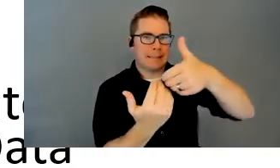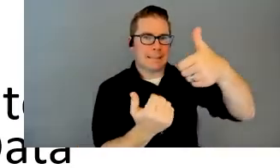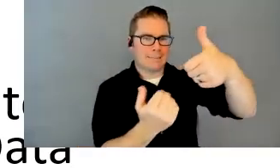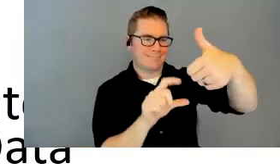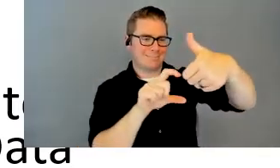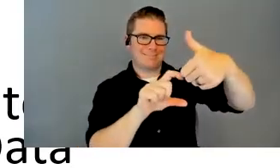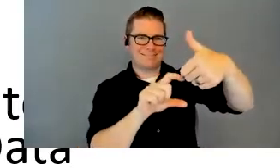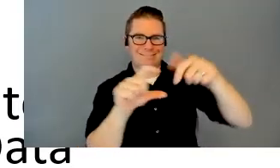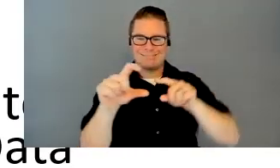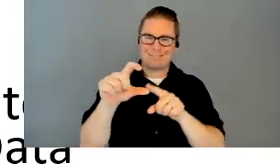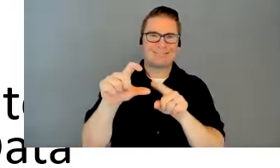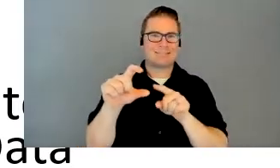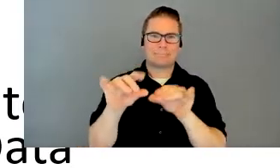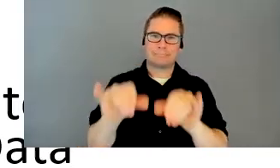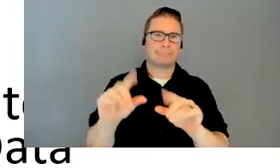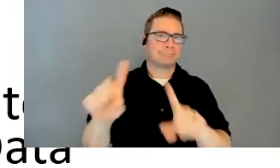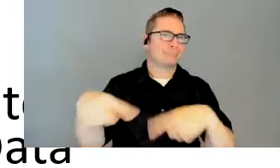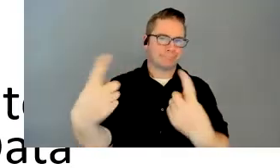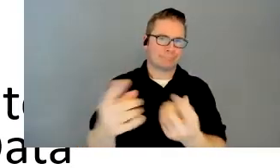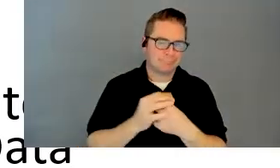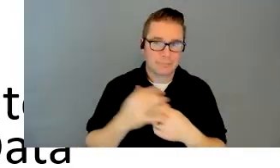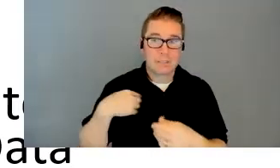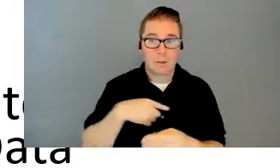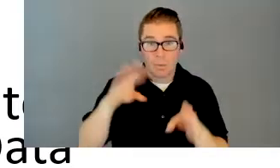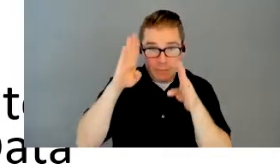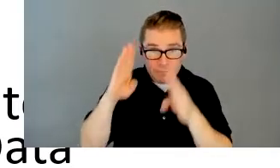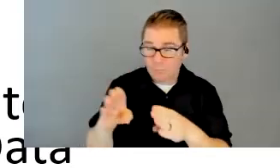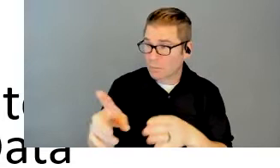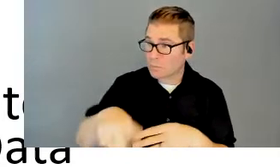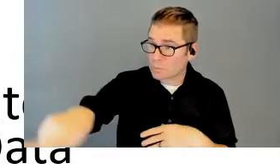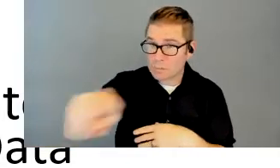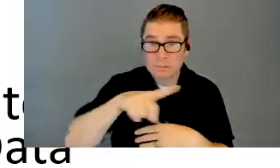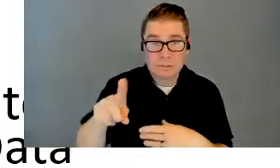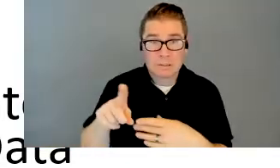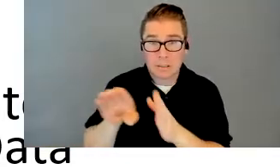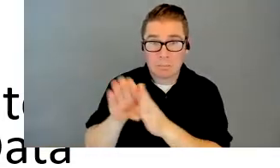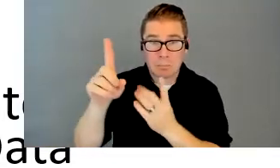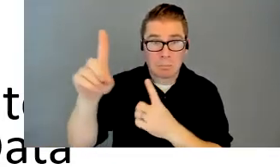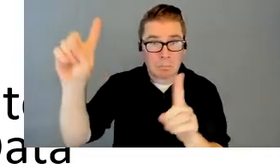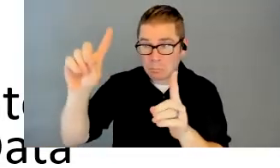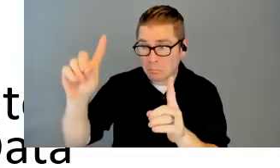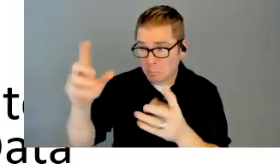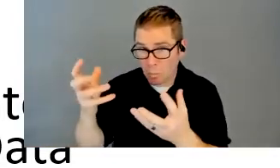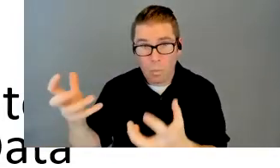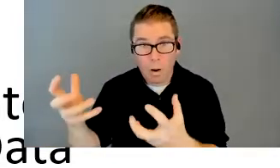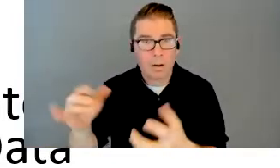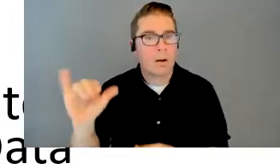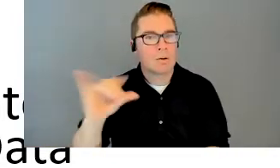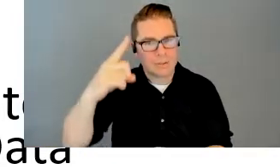student success, we also need to be mindful of the gap and your data,